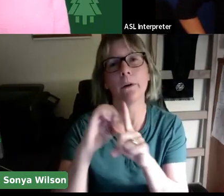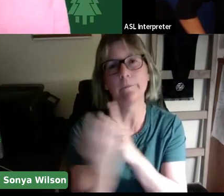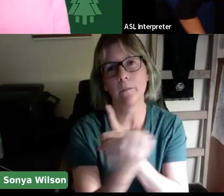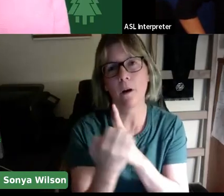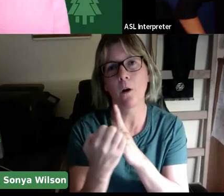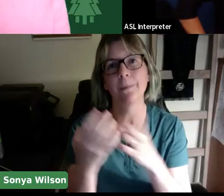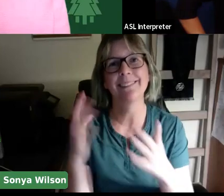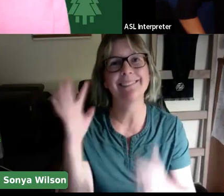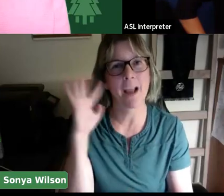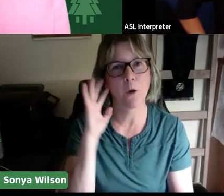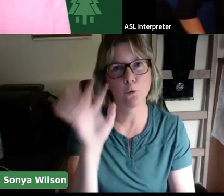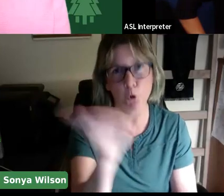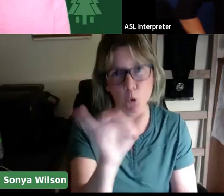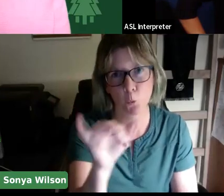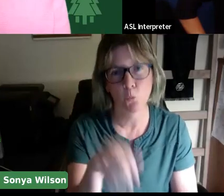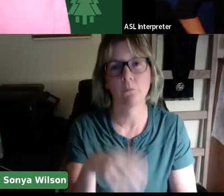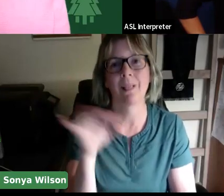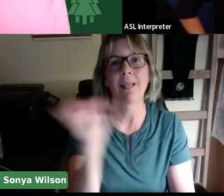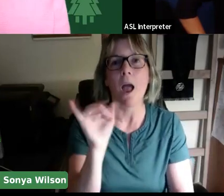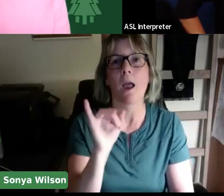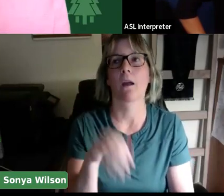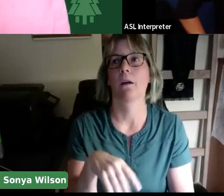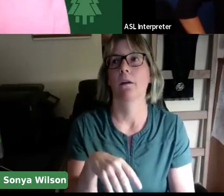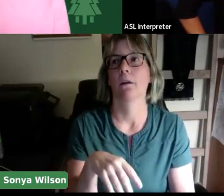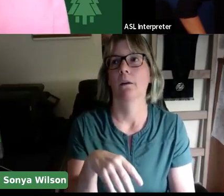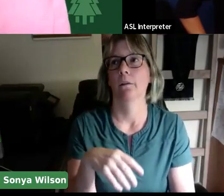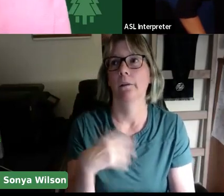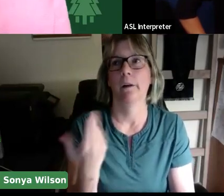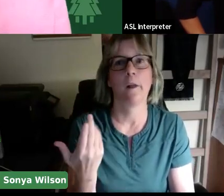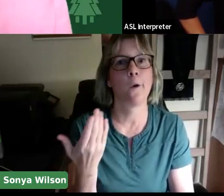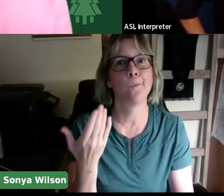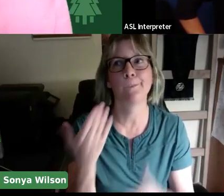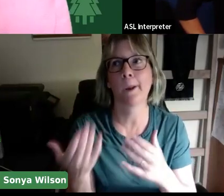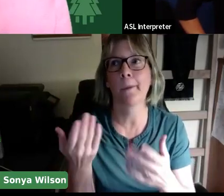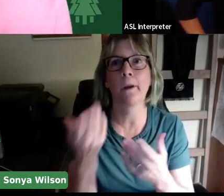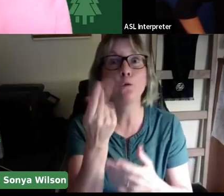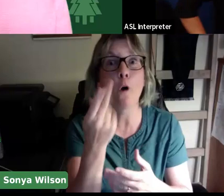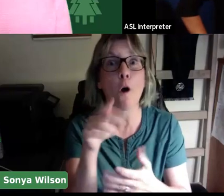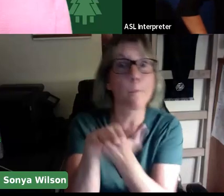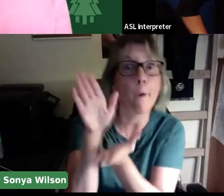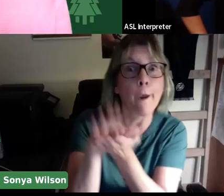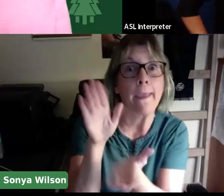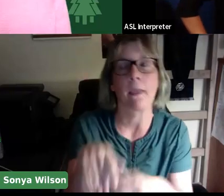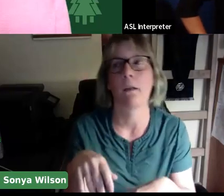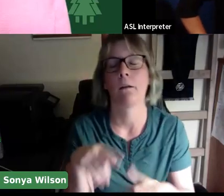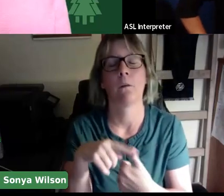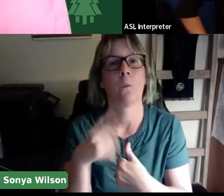Environmental. Sounds that you might be able to hear on the video that other deaf people